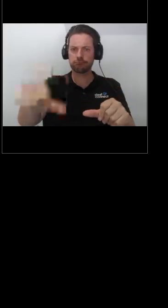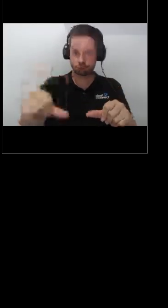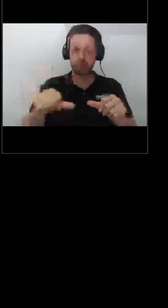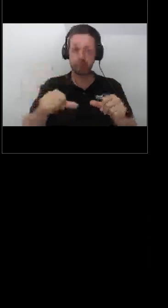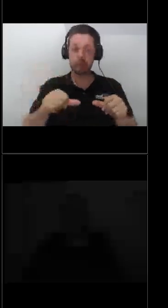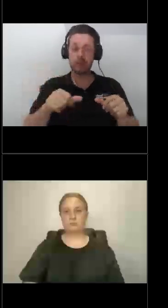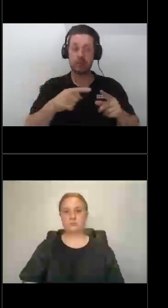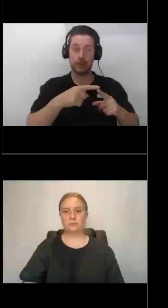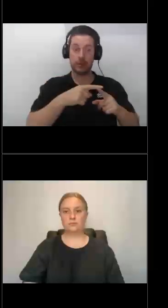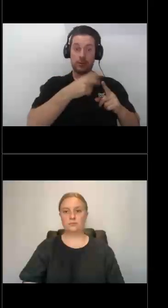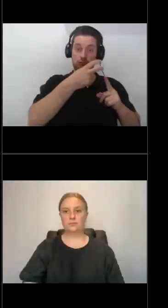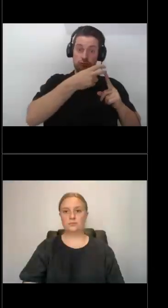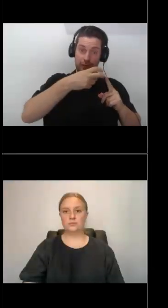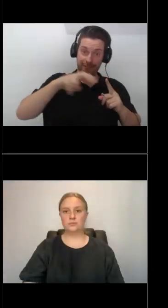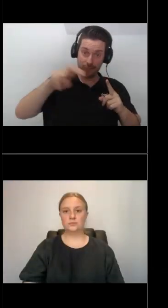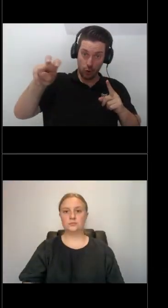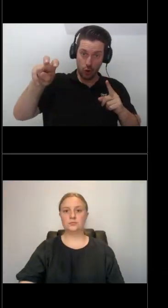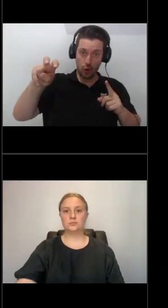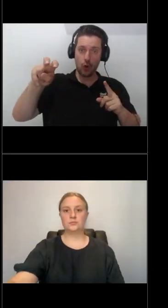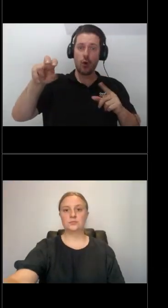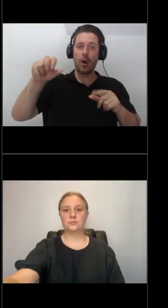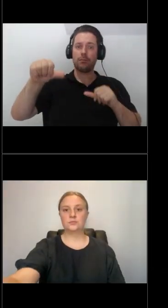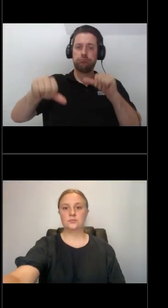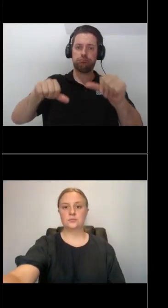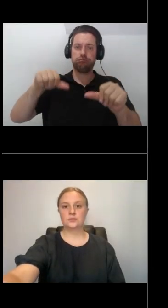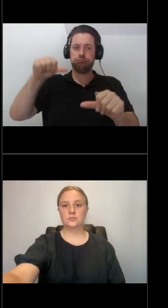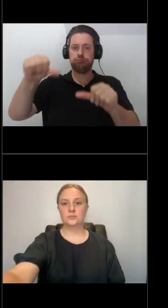to the mental health court and the matter actually being heard.